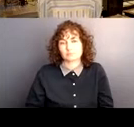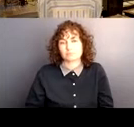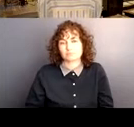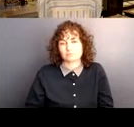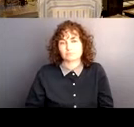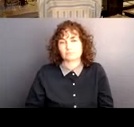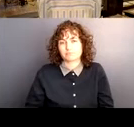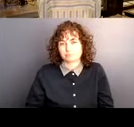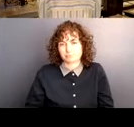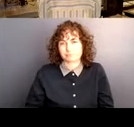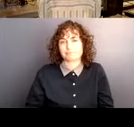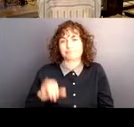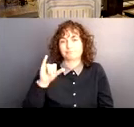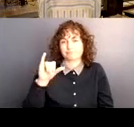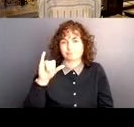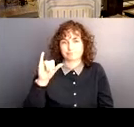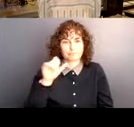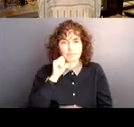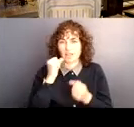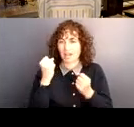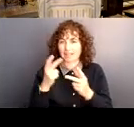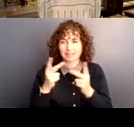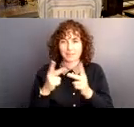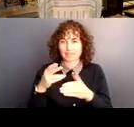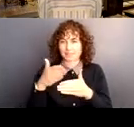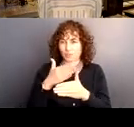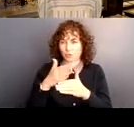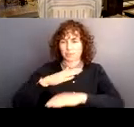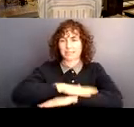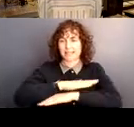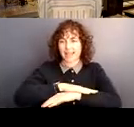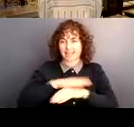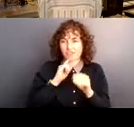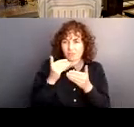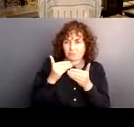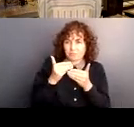I see not a lot of room in between desks. There's backpacks on the floor.